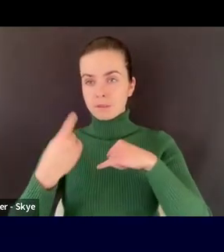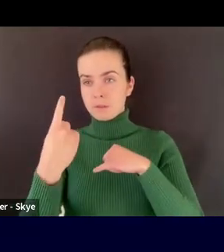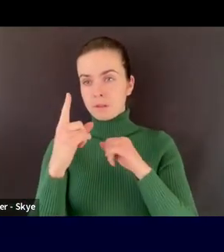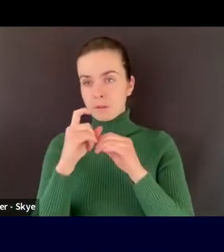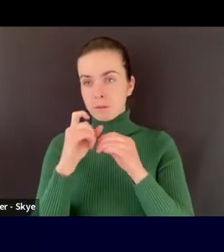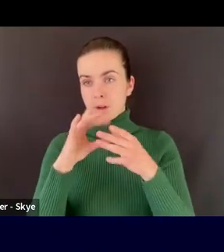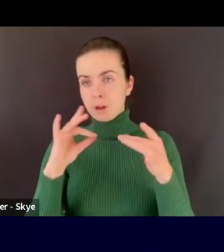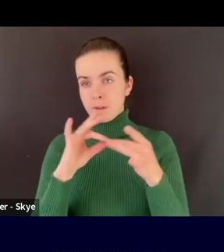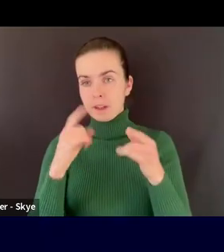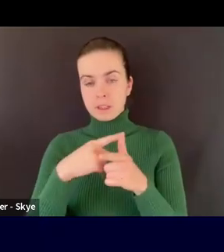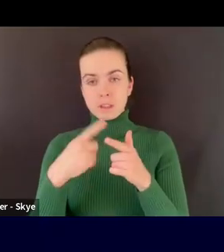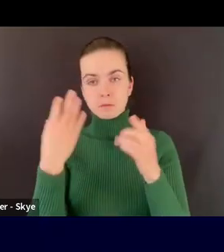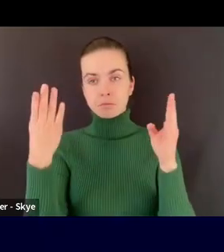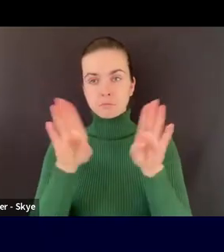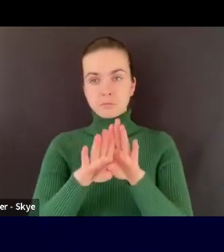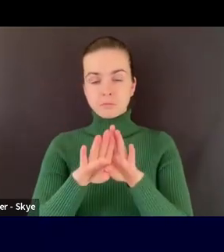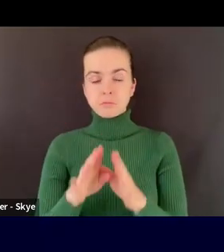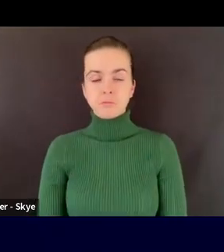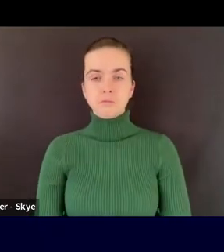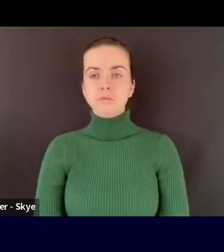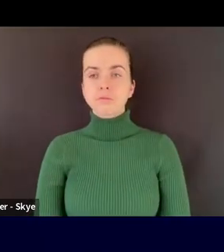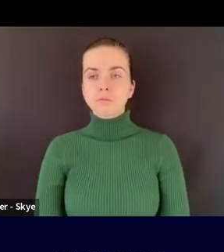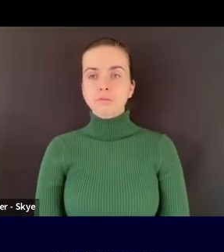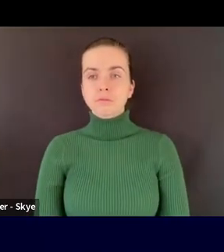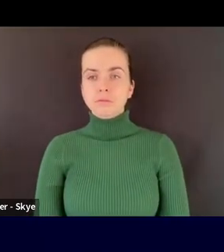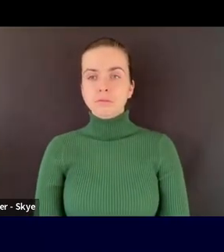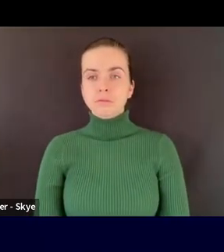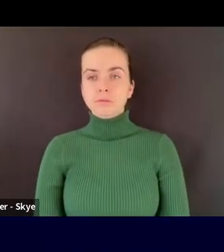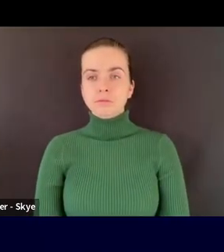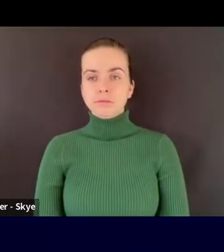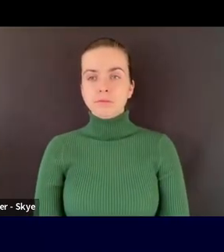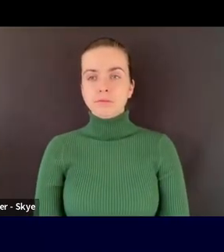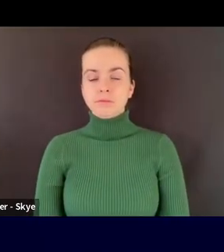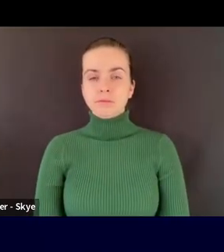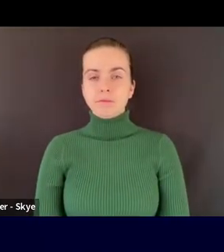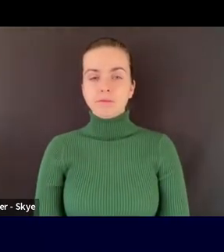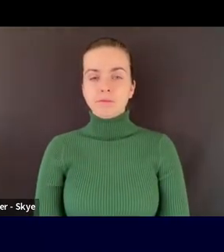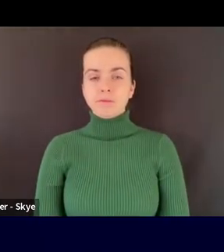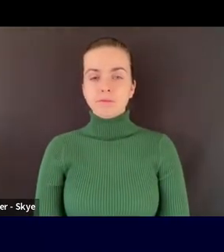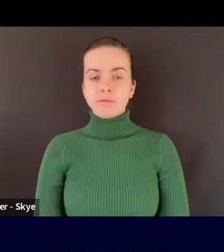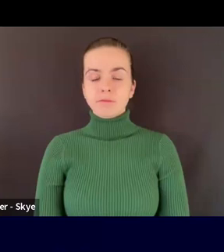and then we will close us up.